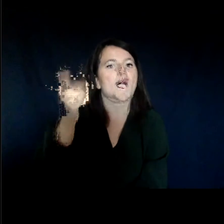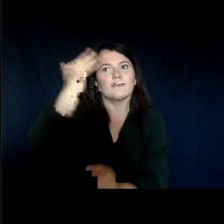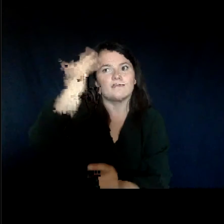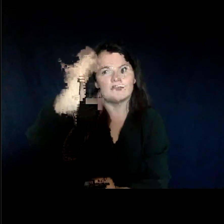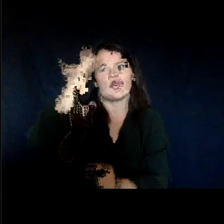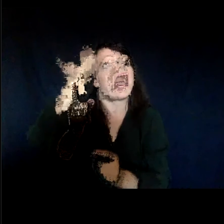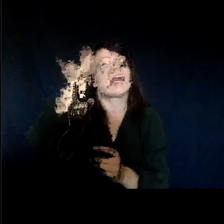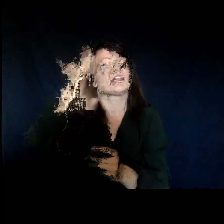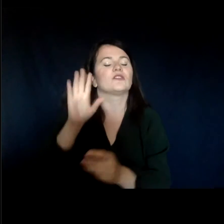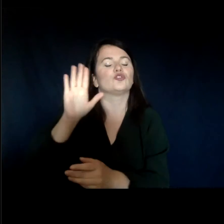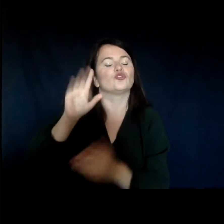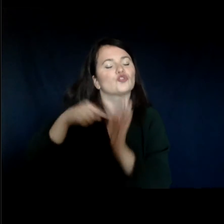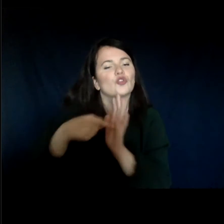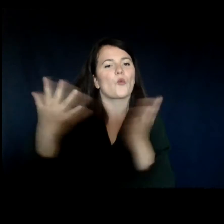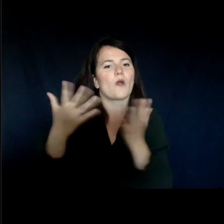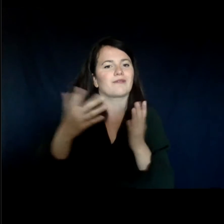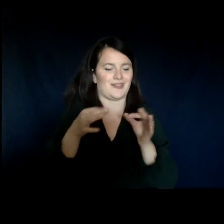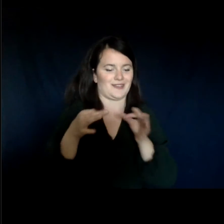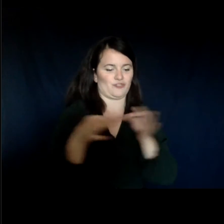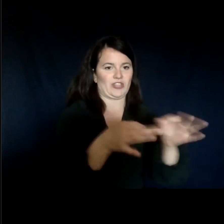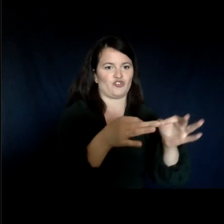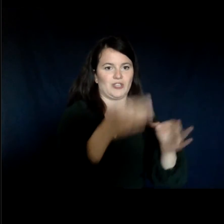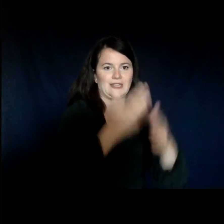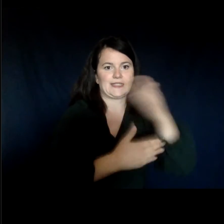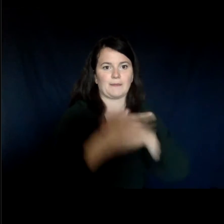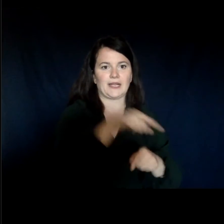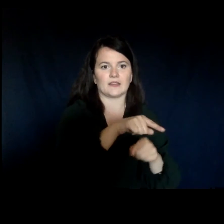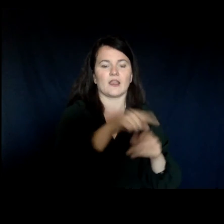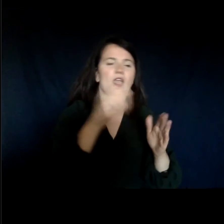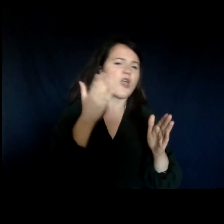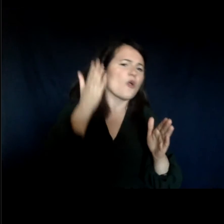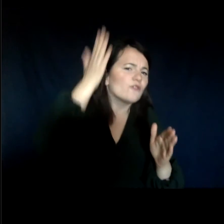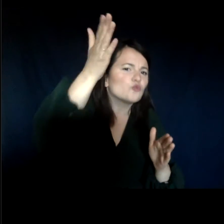Definitely, the crisis has put on the table as you've mentioned